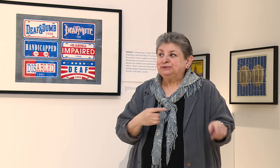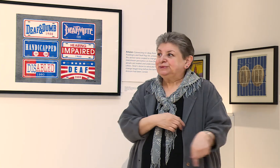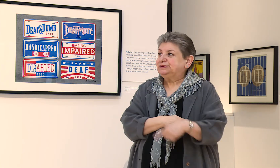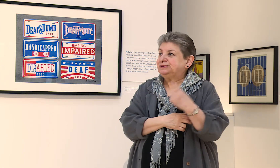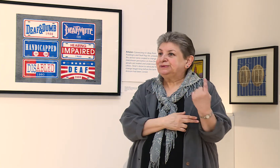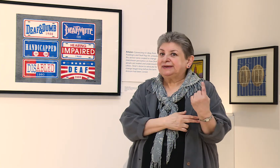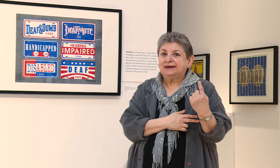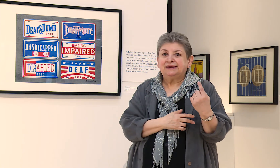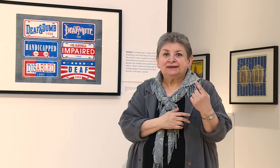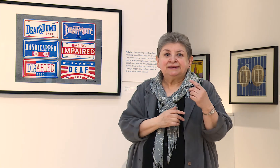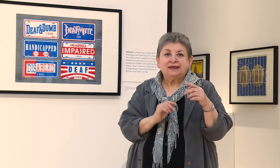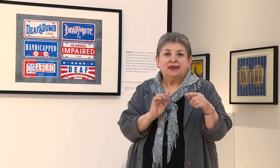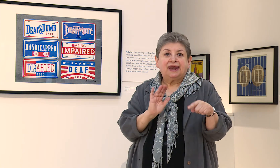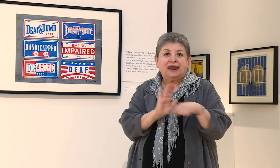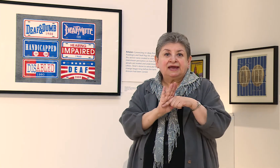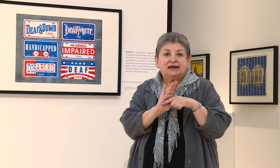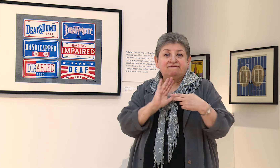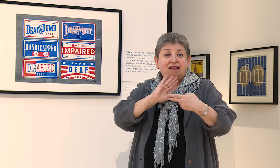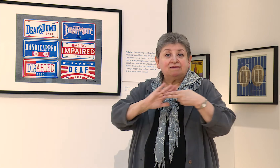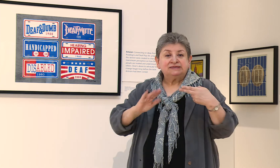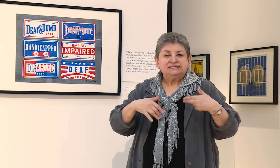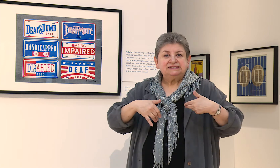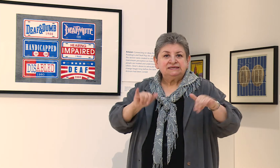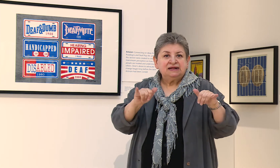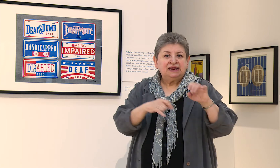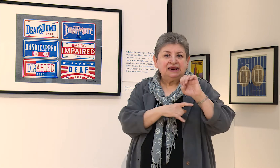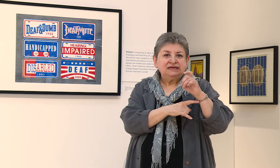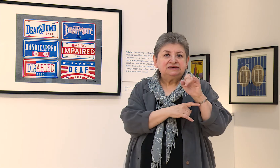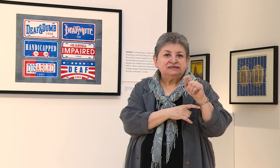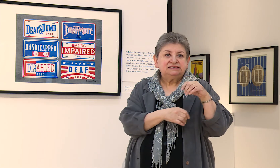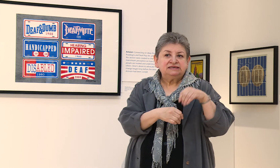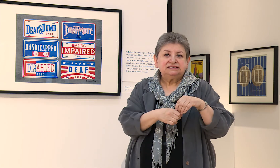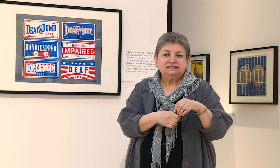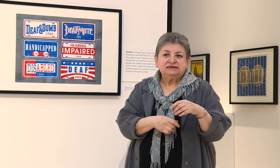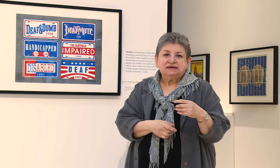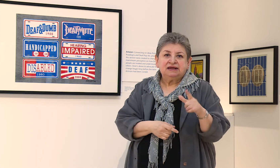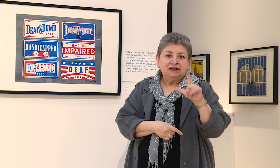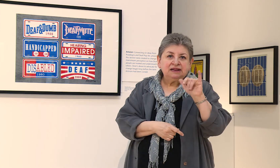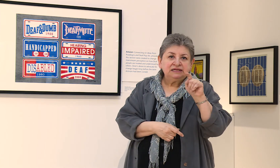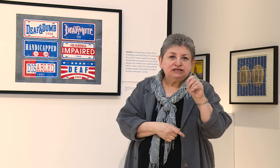Unfortunately today, negative labels still exist...